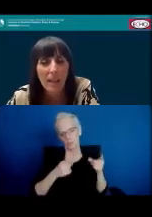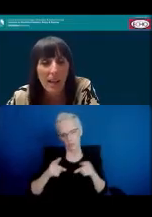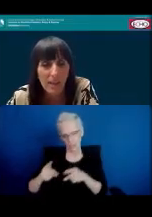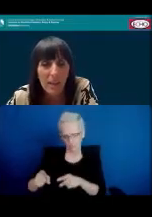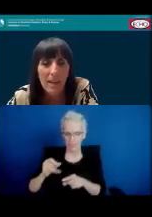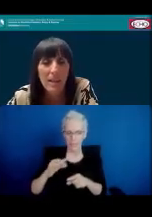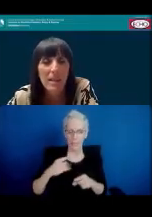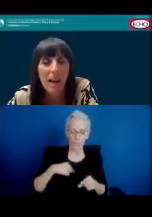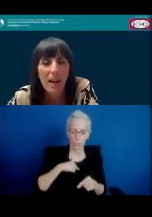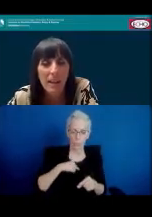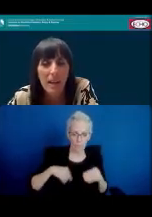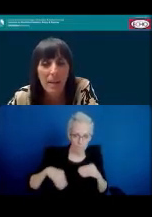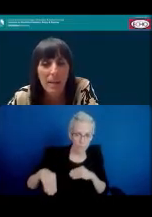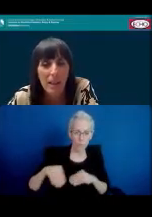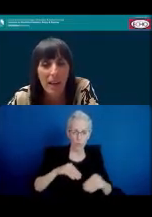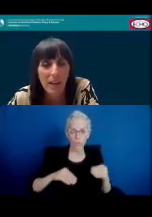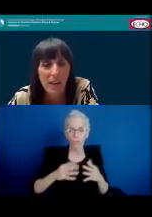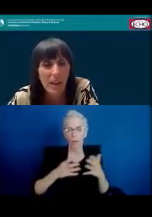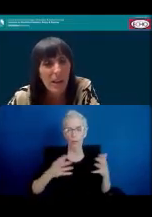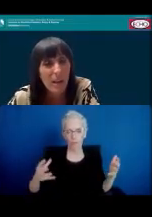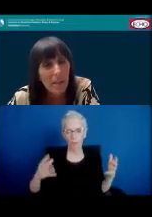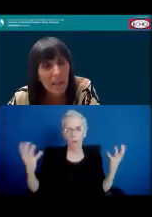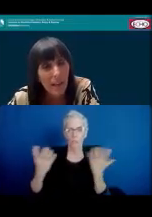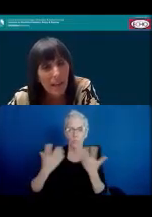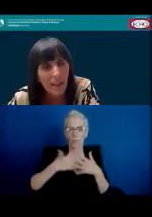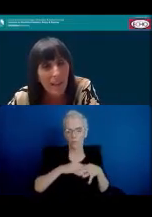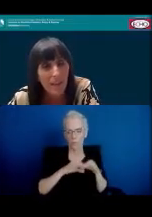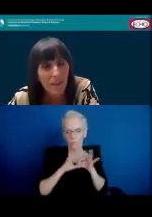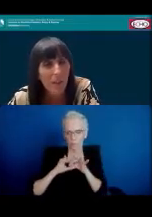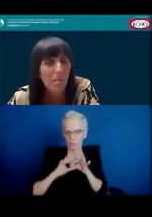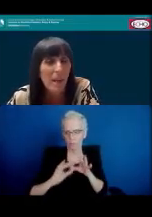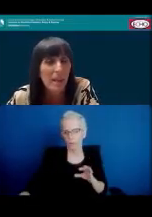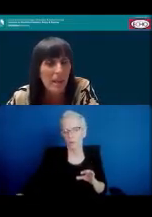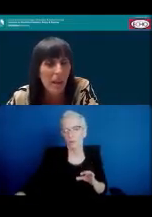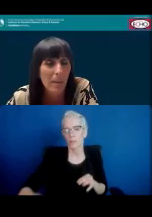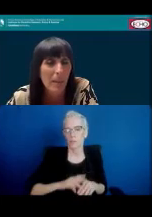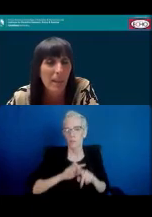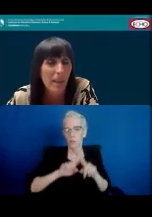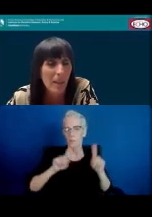lot of things come together, but a caregiver might stop getting